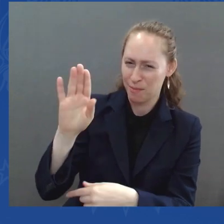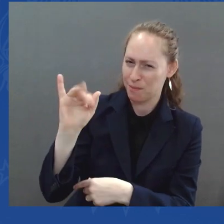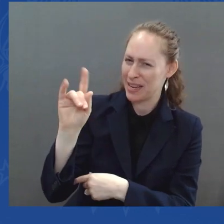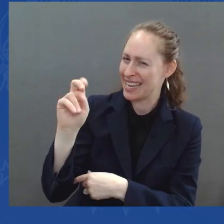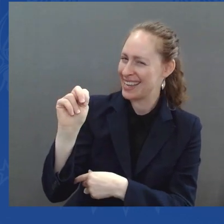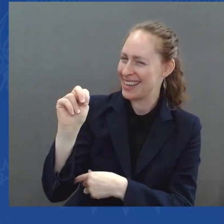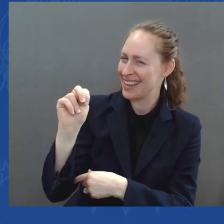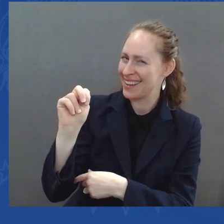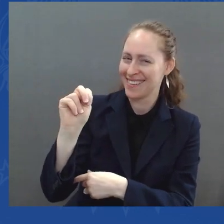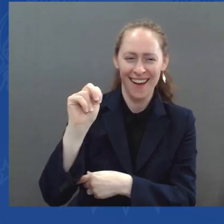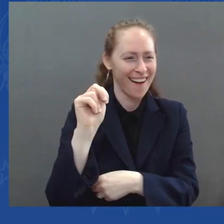That was a joke.